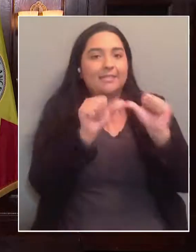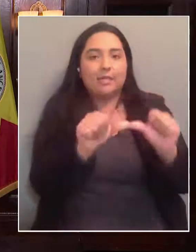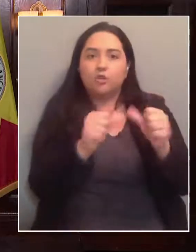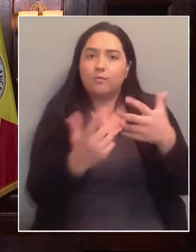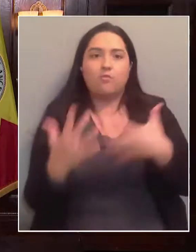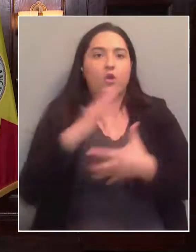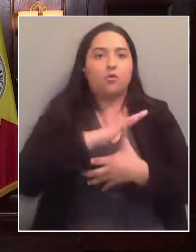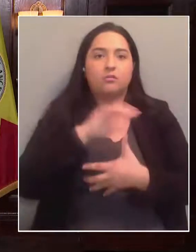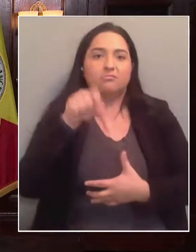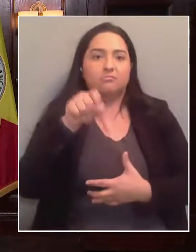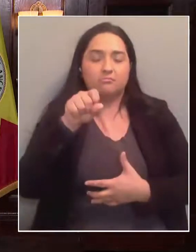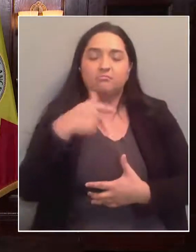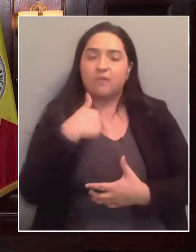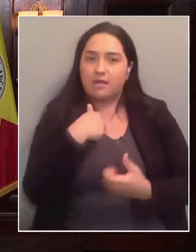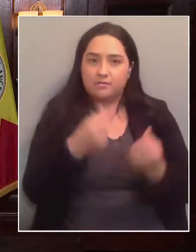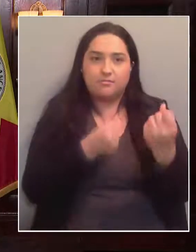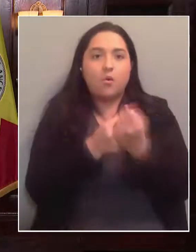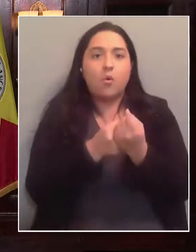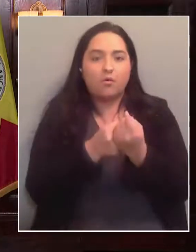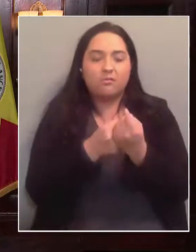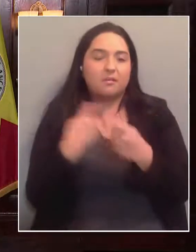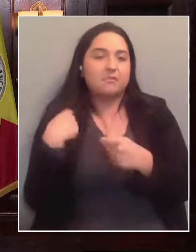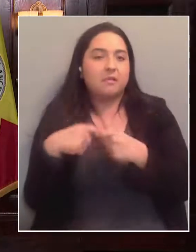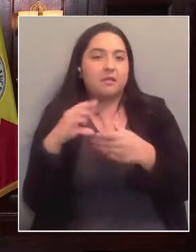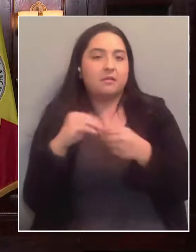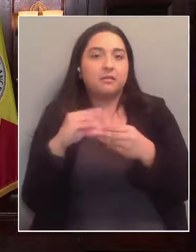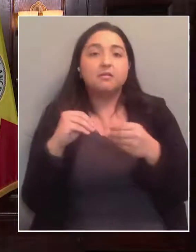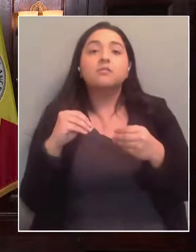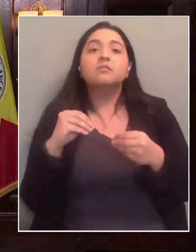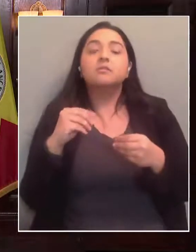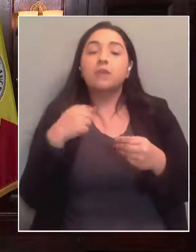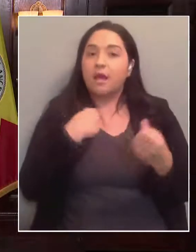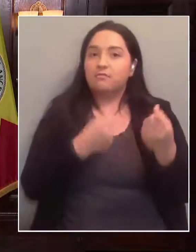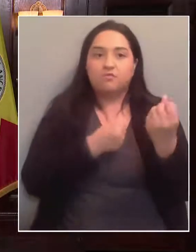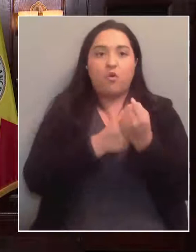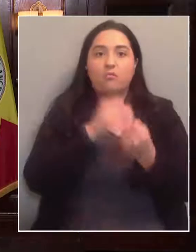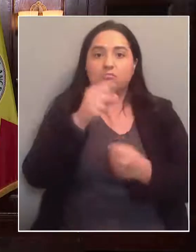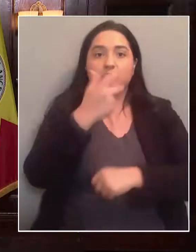THE LINE.